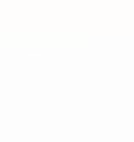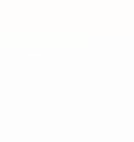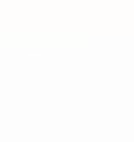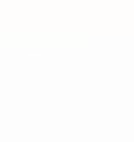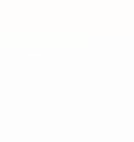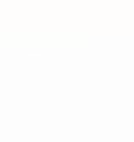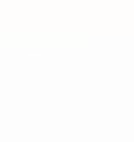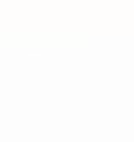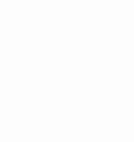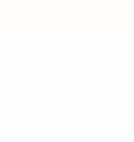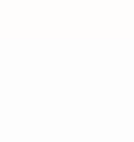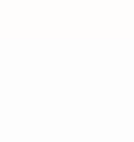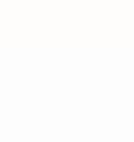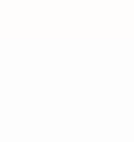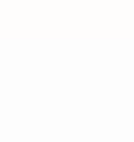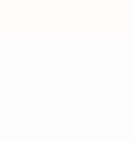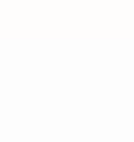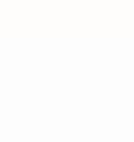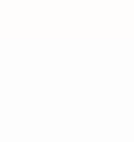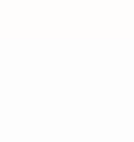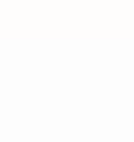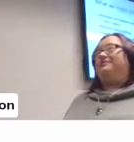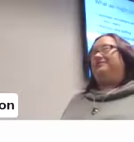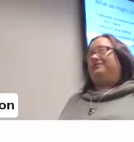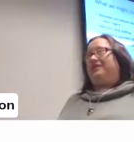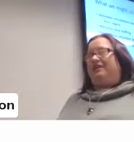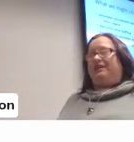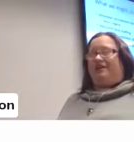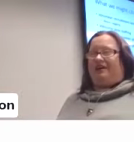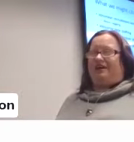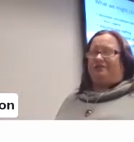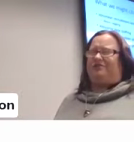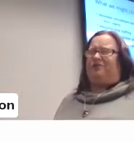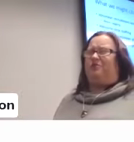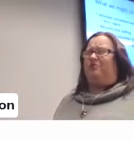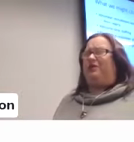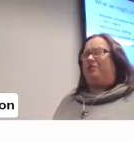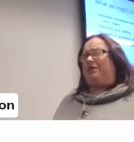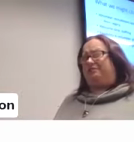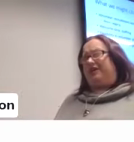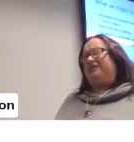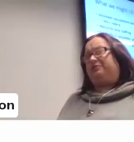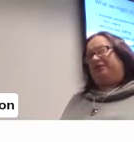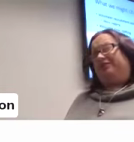And of course, you know, things that are prepackaged, cans, not anything that, you know,